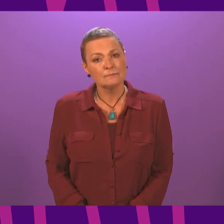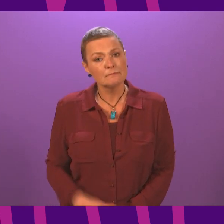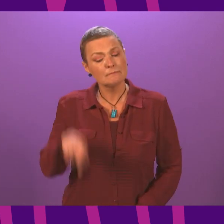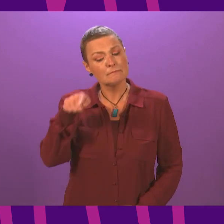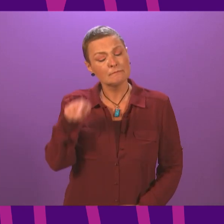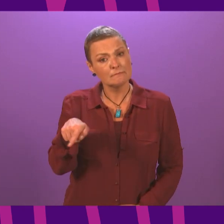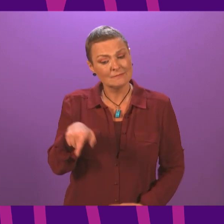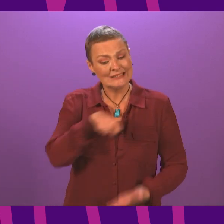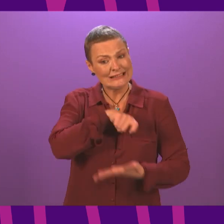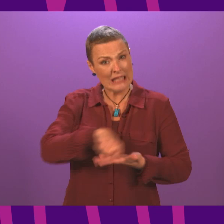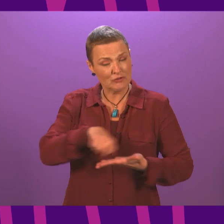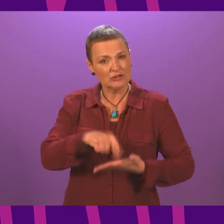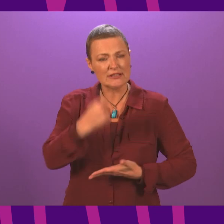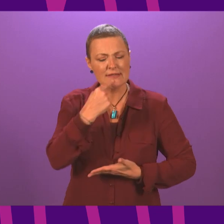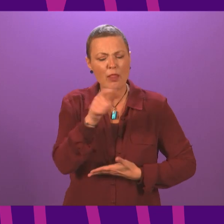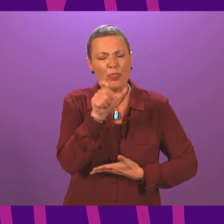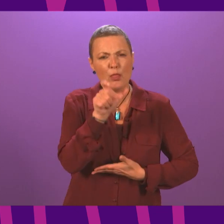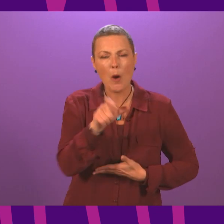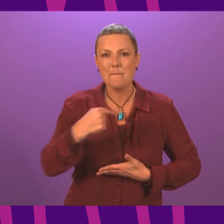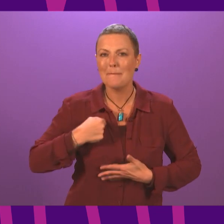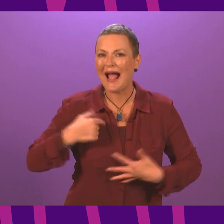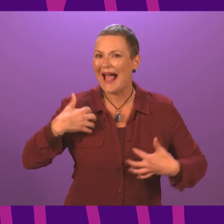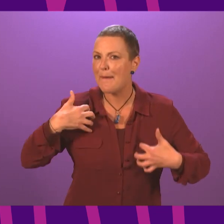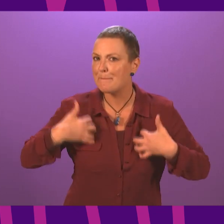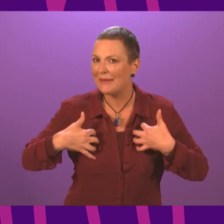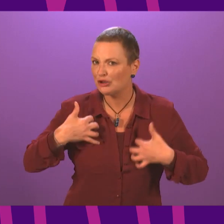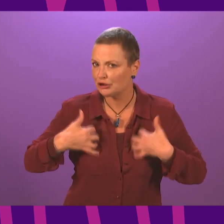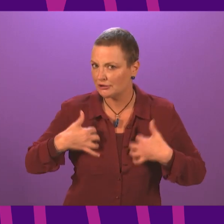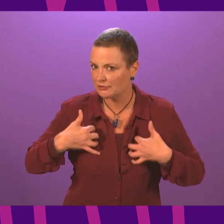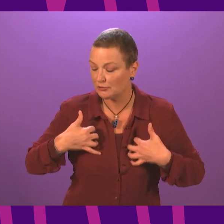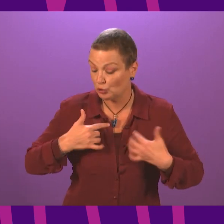“ambition to roll out the Scottish child payment to under-16s by the end of 2022”.